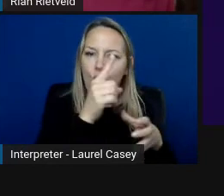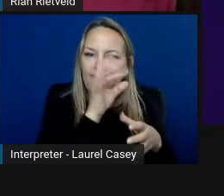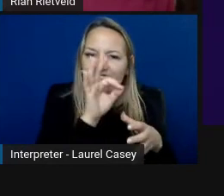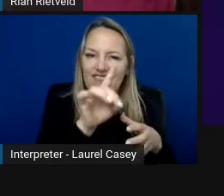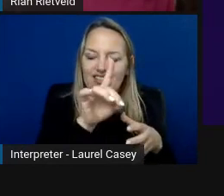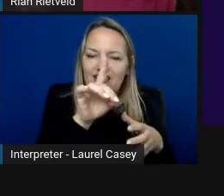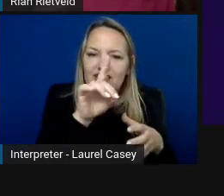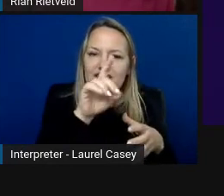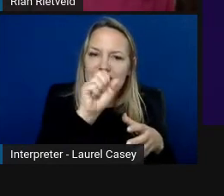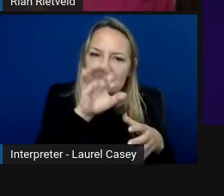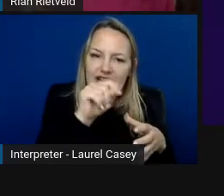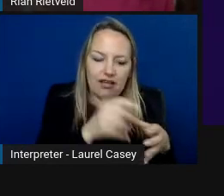These are four different fieldsets.